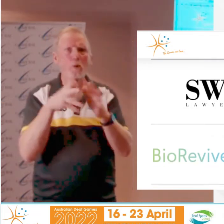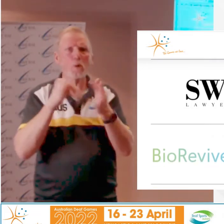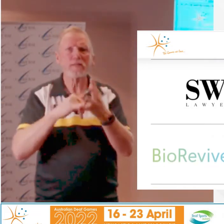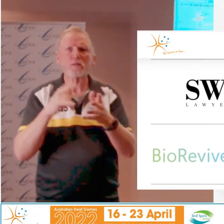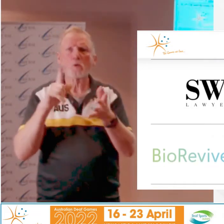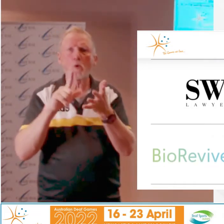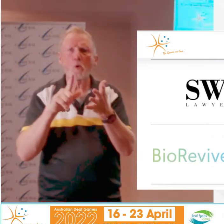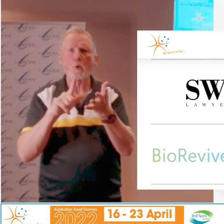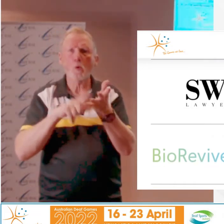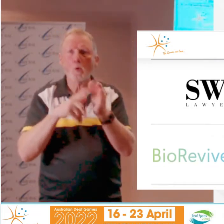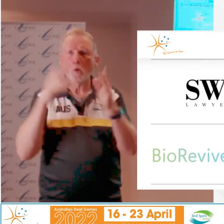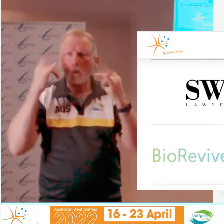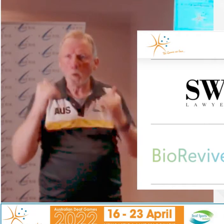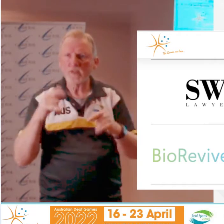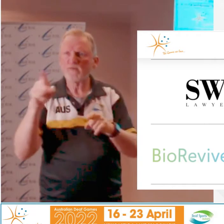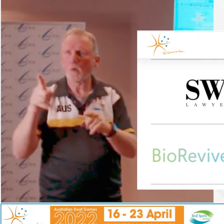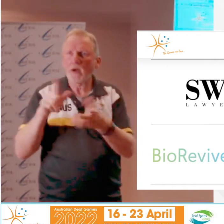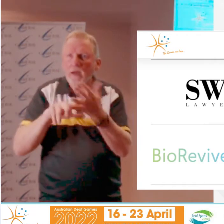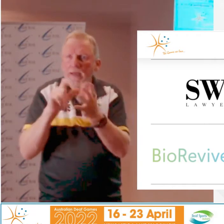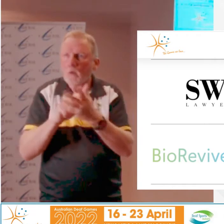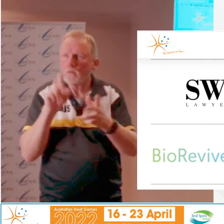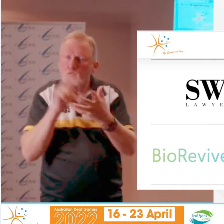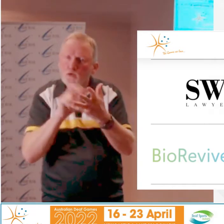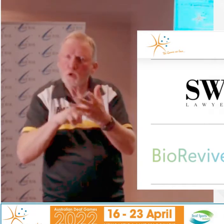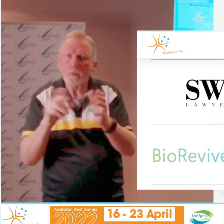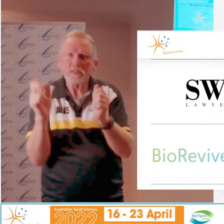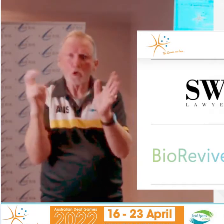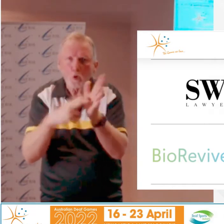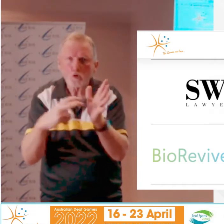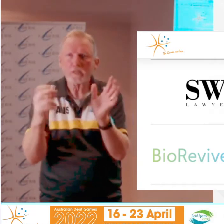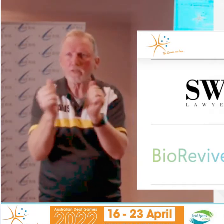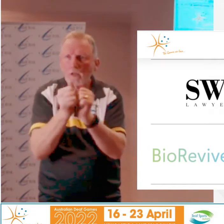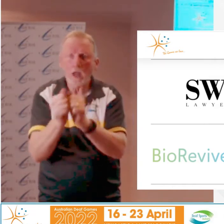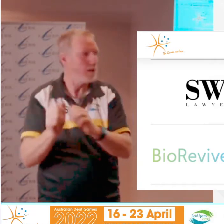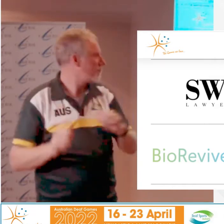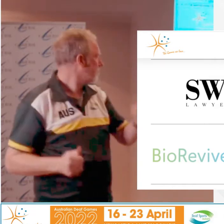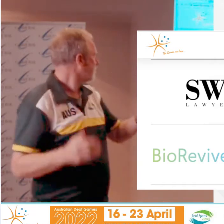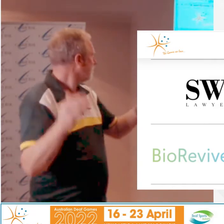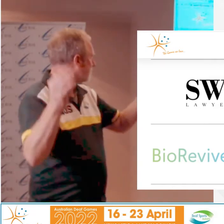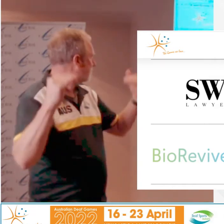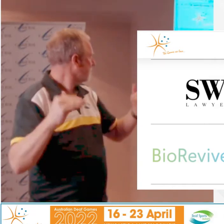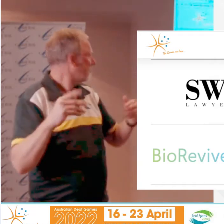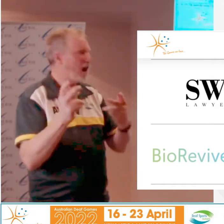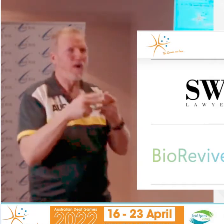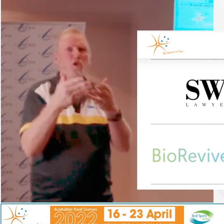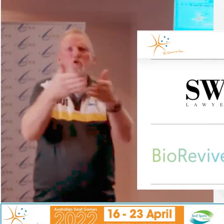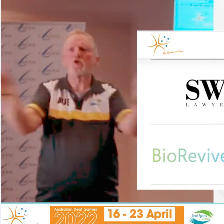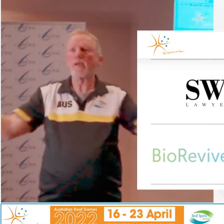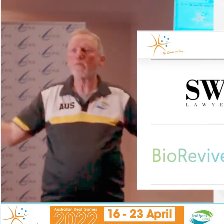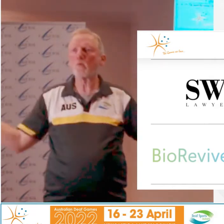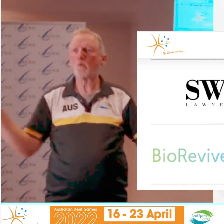SWS lawyers so all our legal documents and contracts